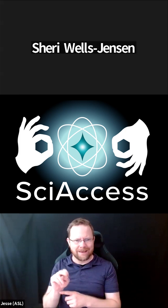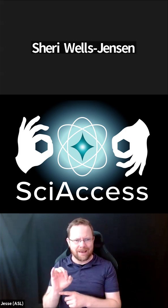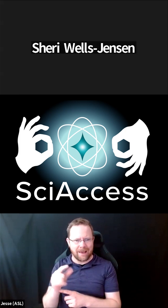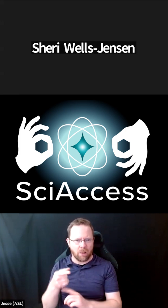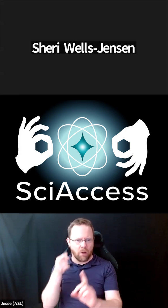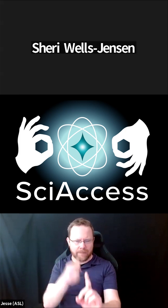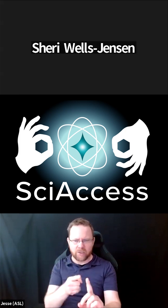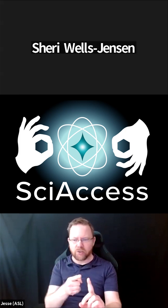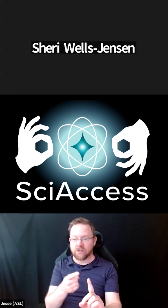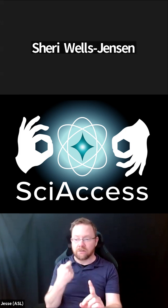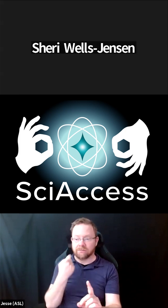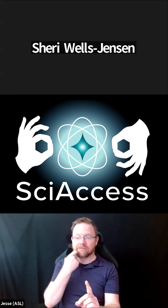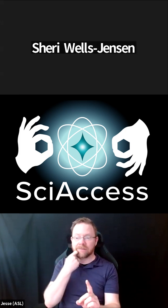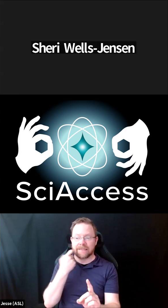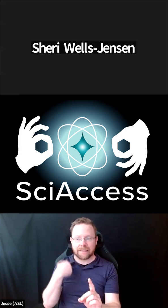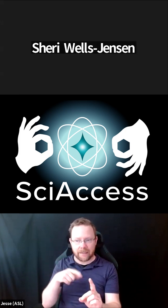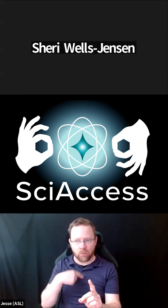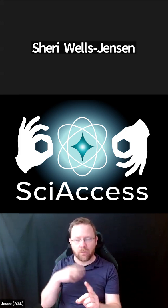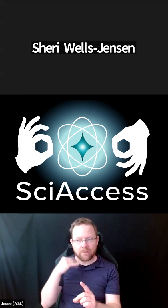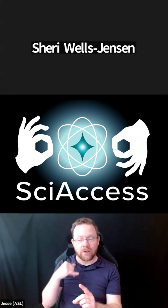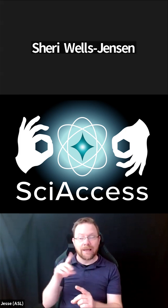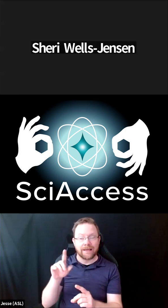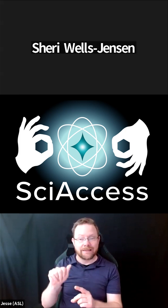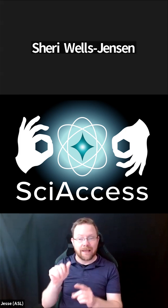wheelchair Michi Run as crew commander along a two week